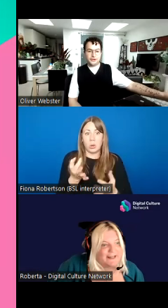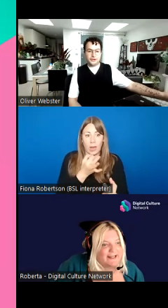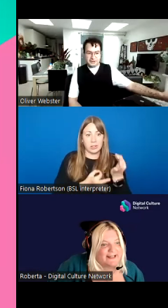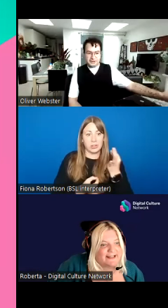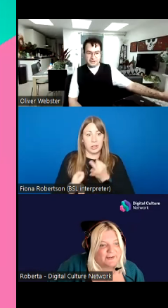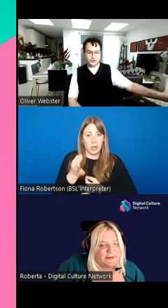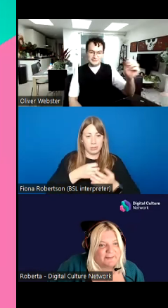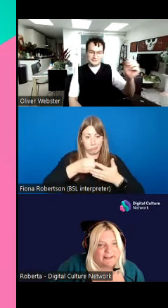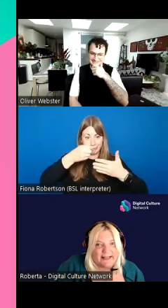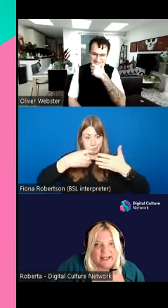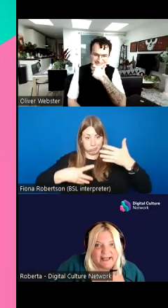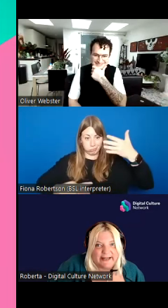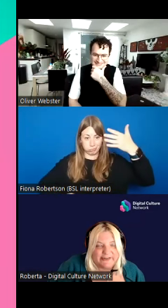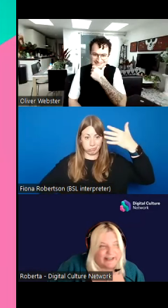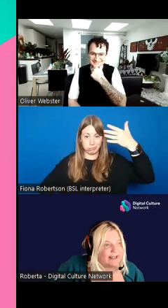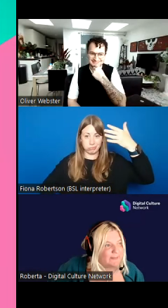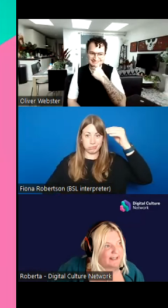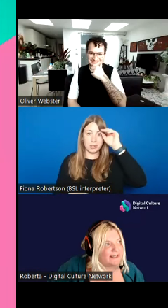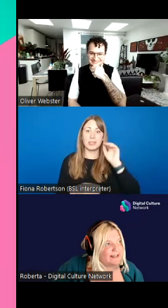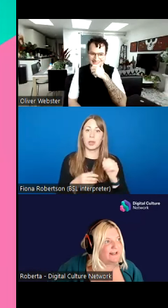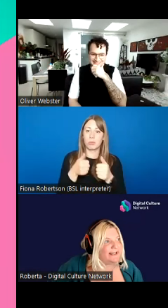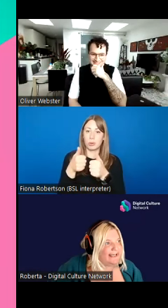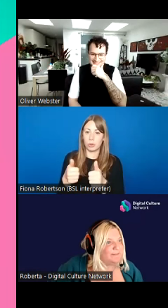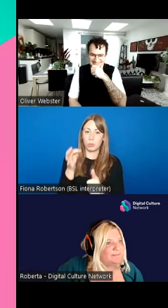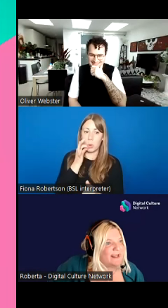Okay, great. -I'm glad you're taking a drink because you're going to need it.